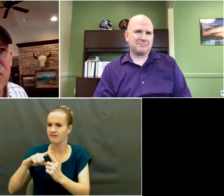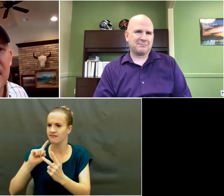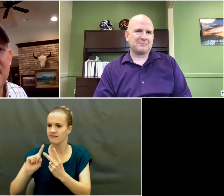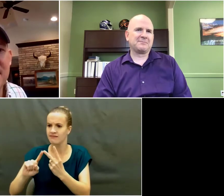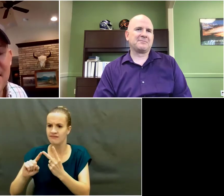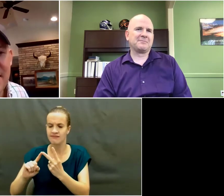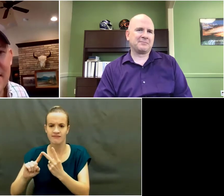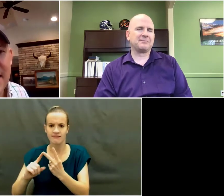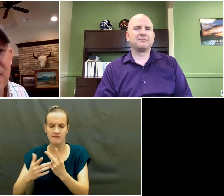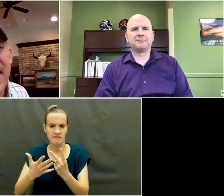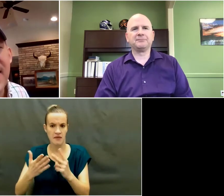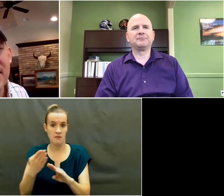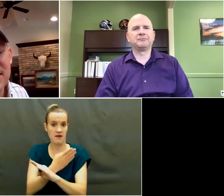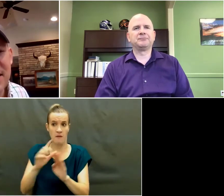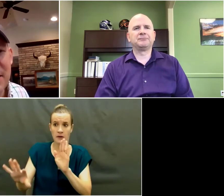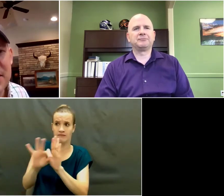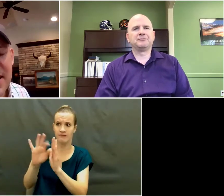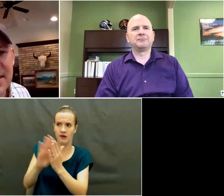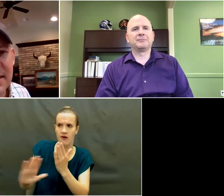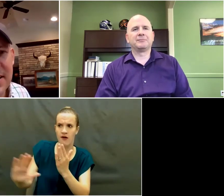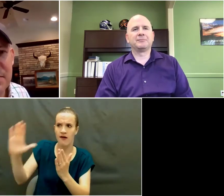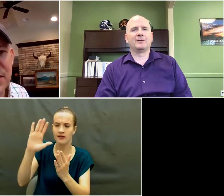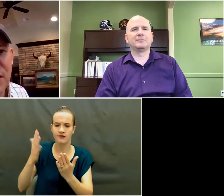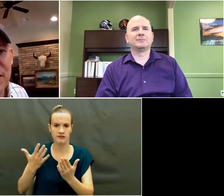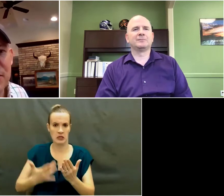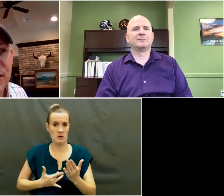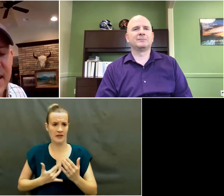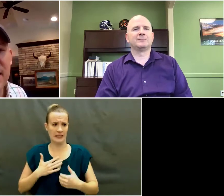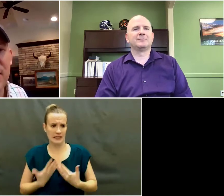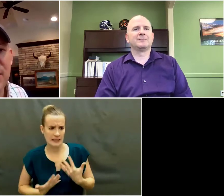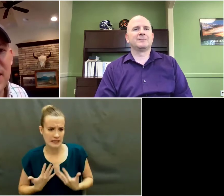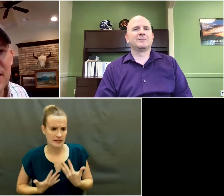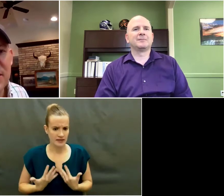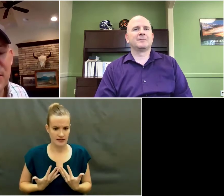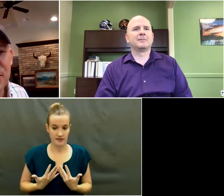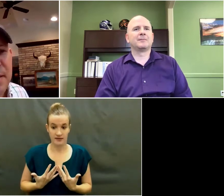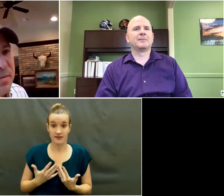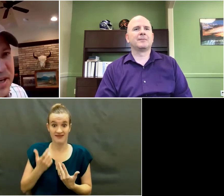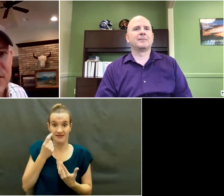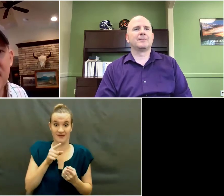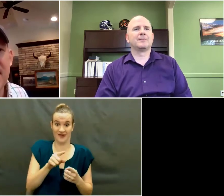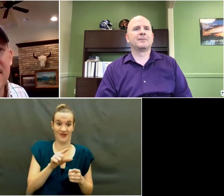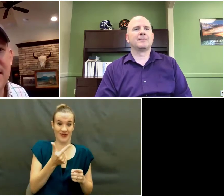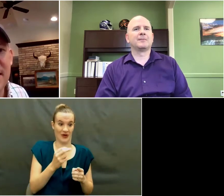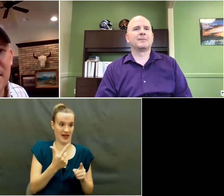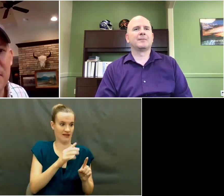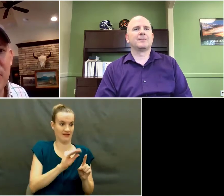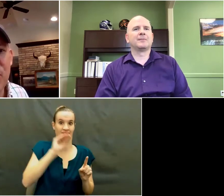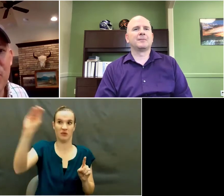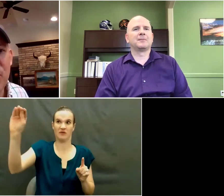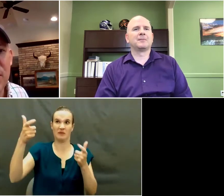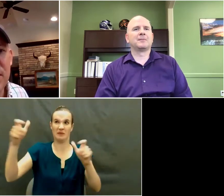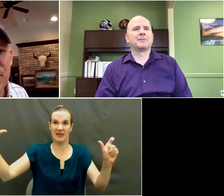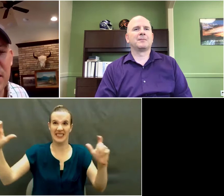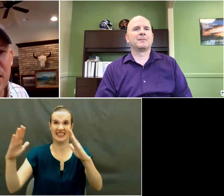stresses that you had taking that leap to go from Gooding Idaho, to maybe a bigger city with, with a